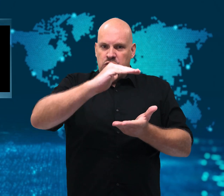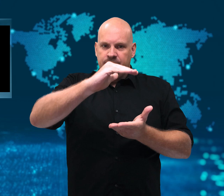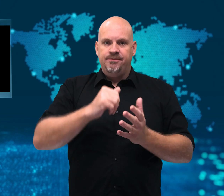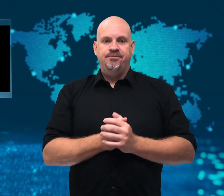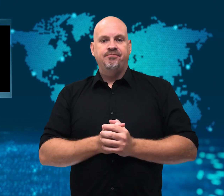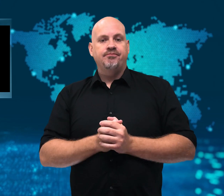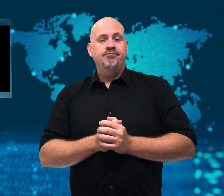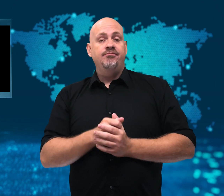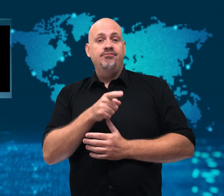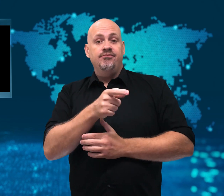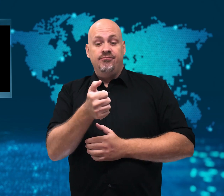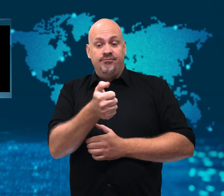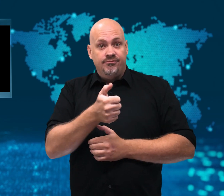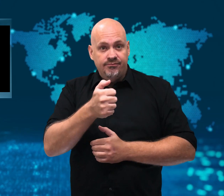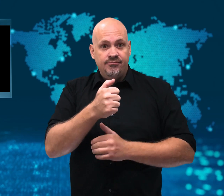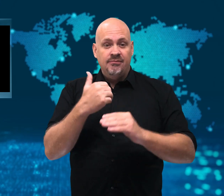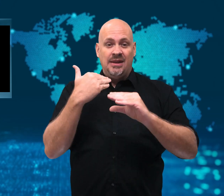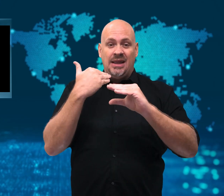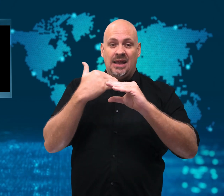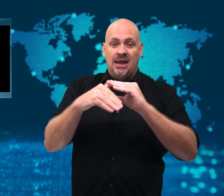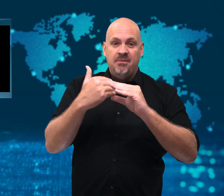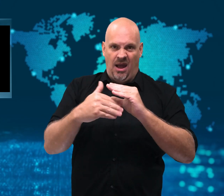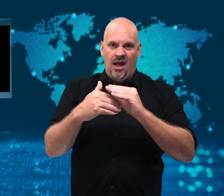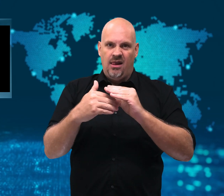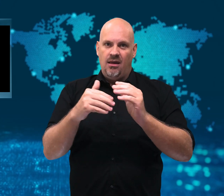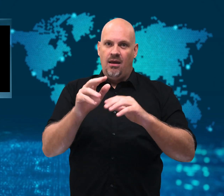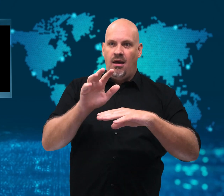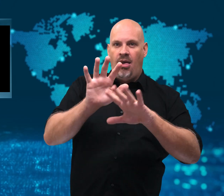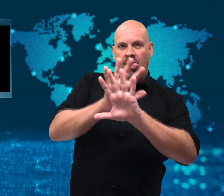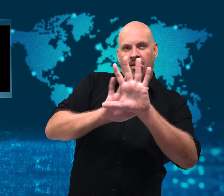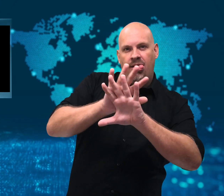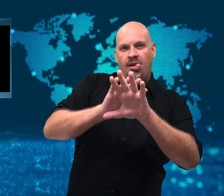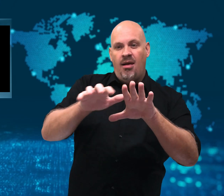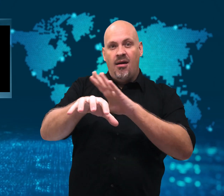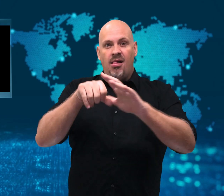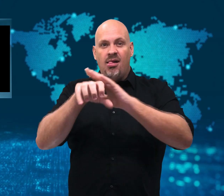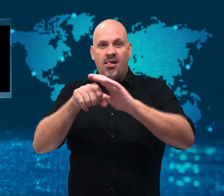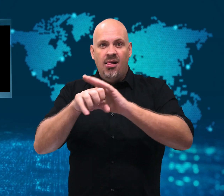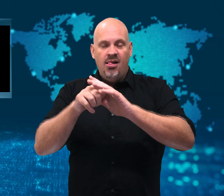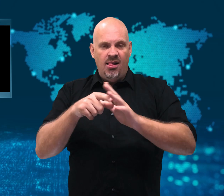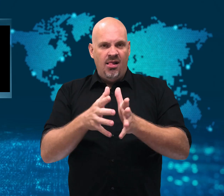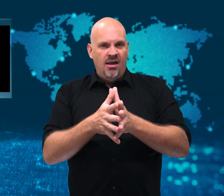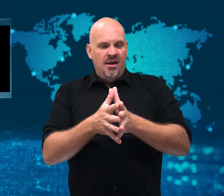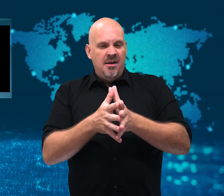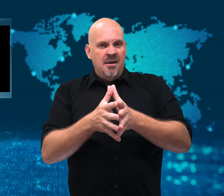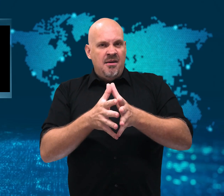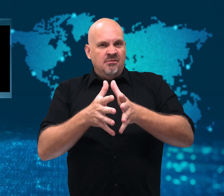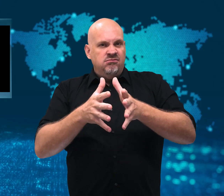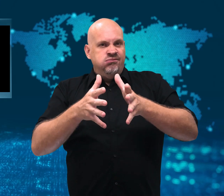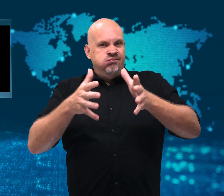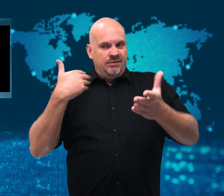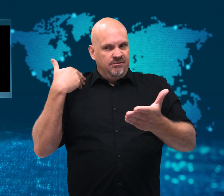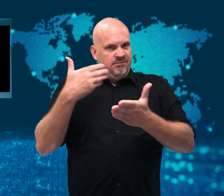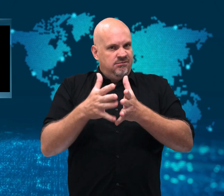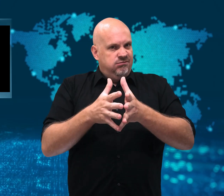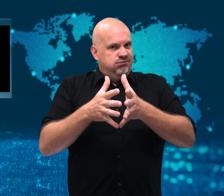recent times with many cyber attackers taking advantage of the